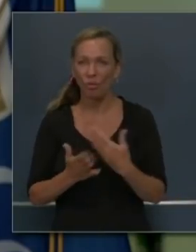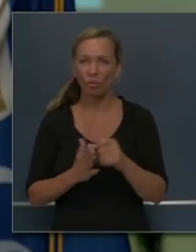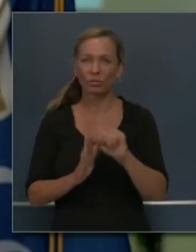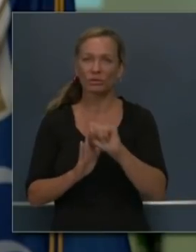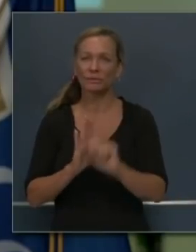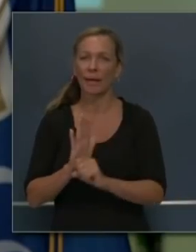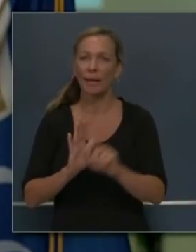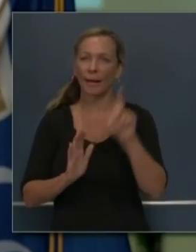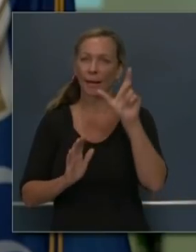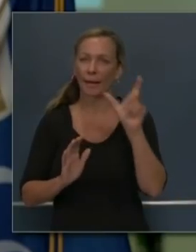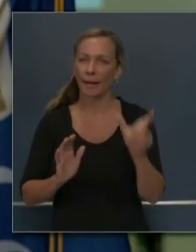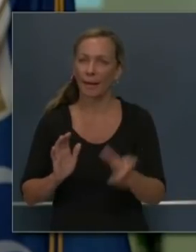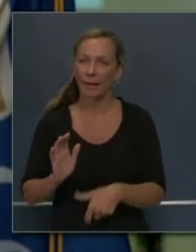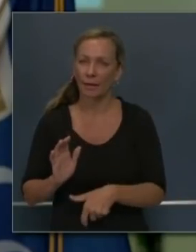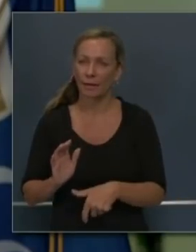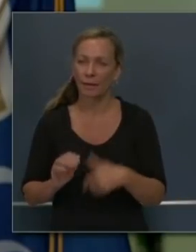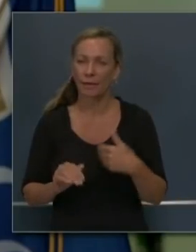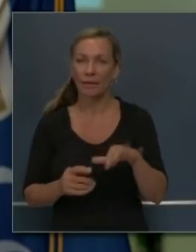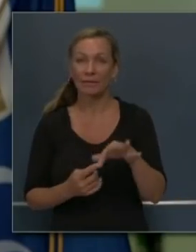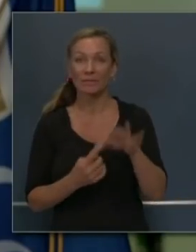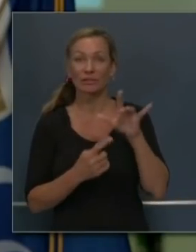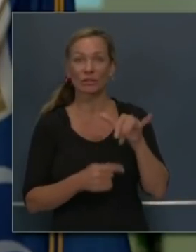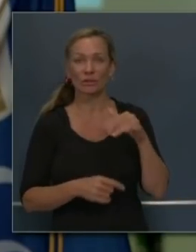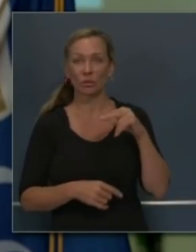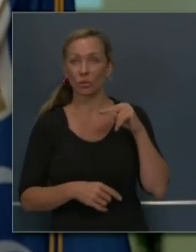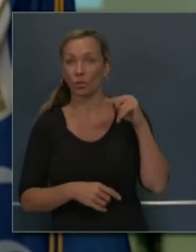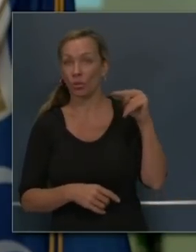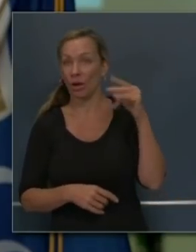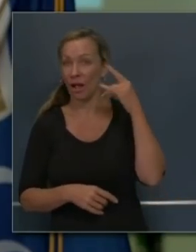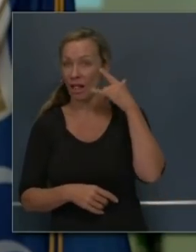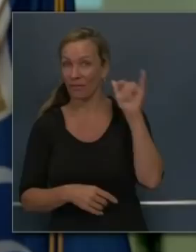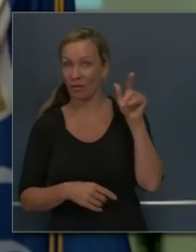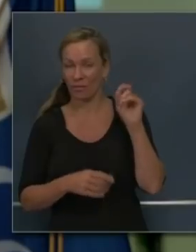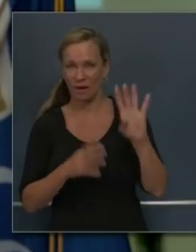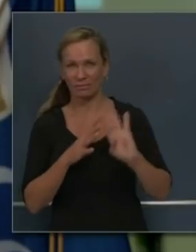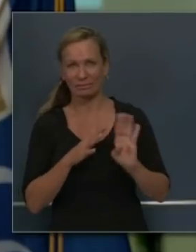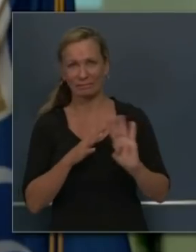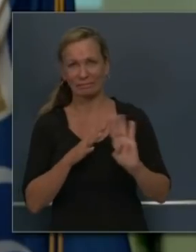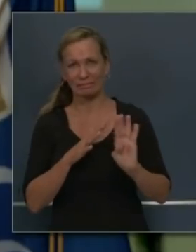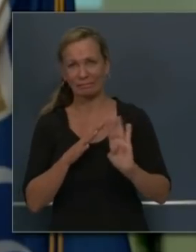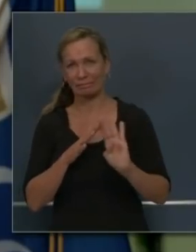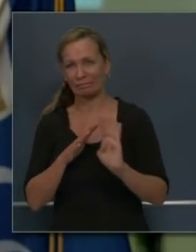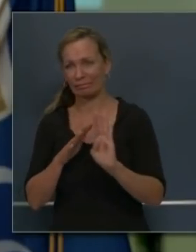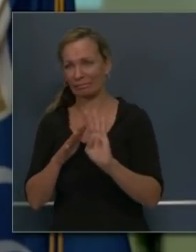SHERIFFS THAT I HAVE SPENT TIME WITH THAT ARE DOING EXTRAORDINARY WORK IN COMMUNITIES ALL ACROSS THE STATE OF CALIFORNIA,